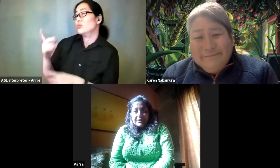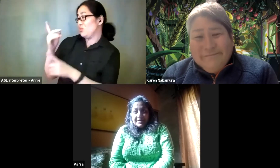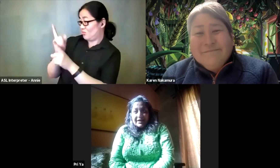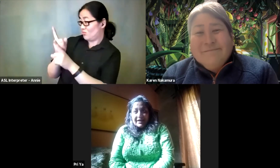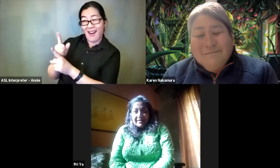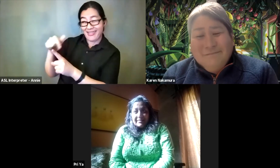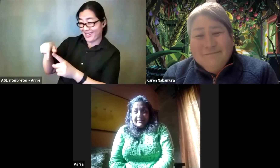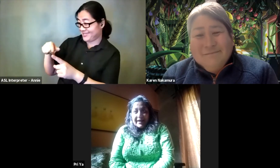Priya Ramasubban: and